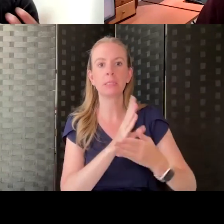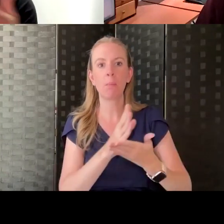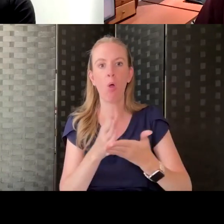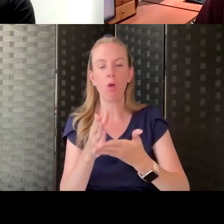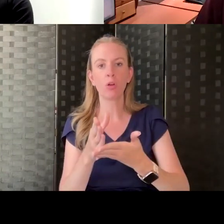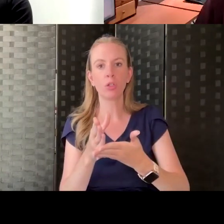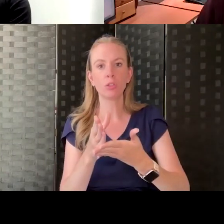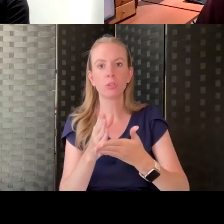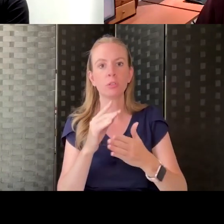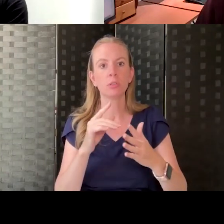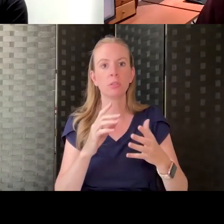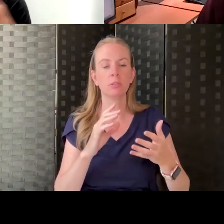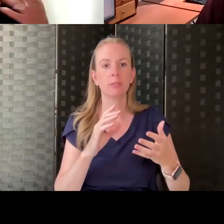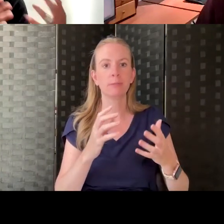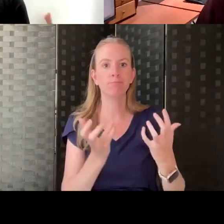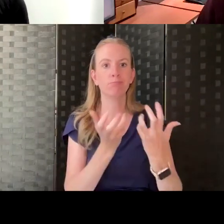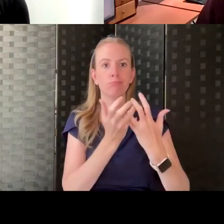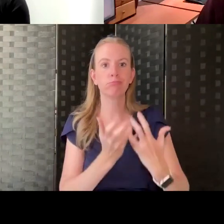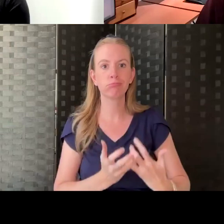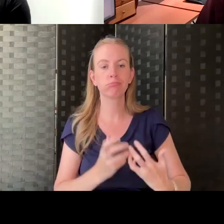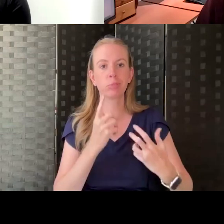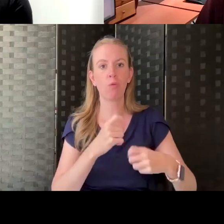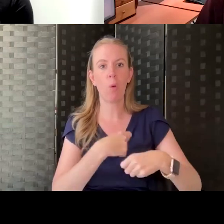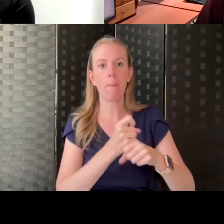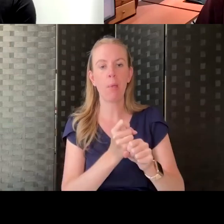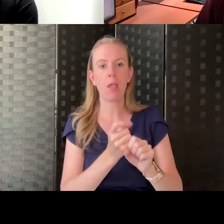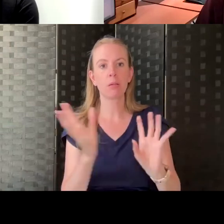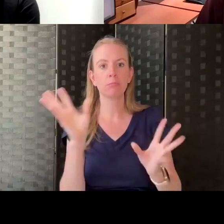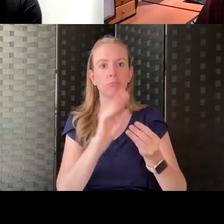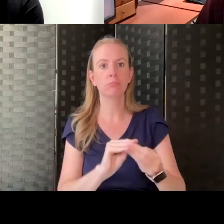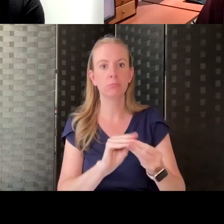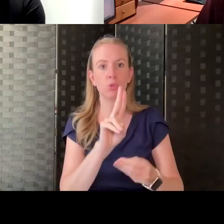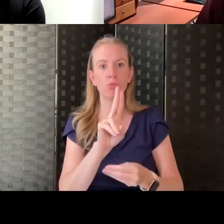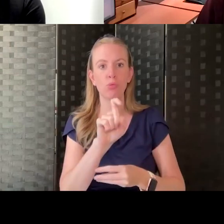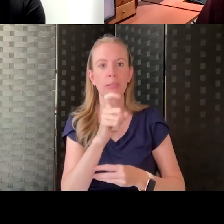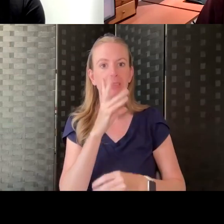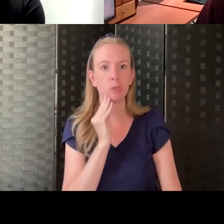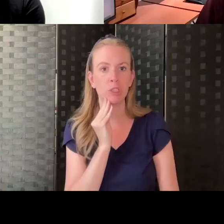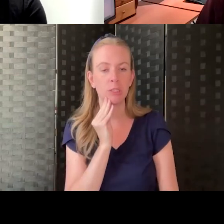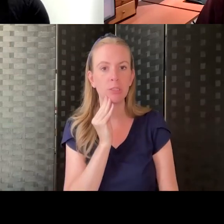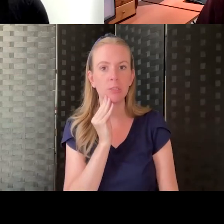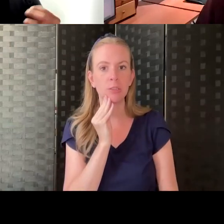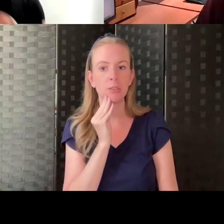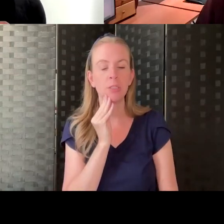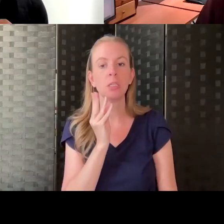and the start to put them together to form a complete cohesive UX experience. That's where it